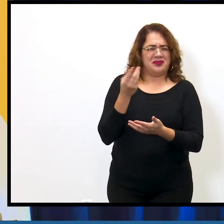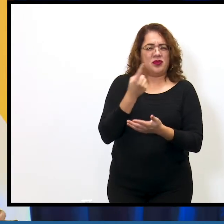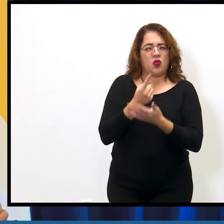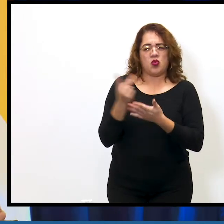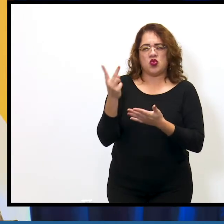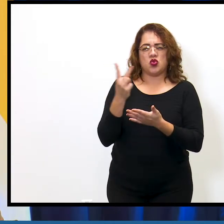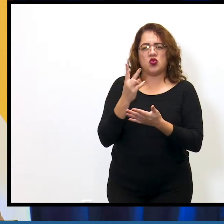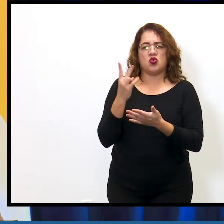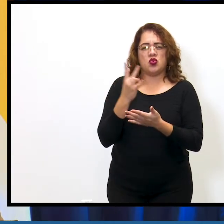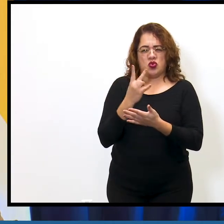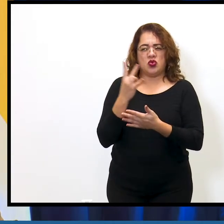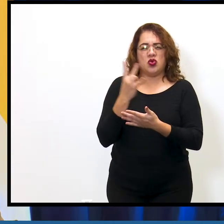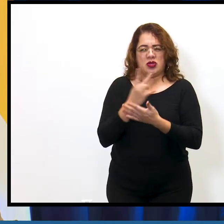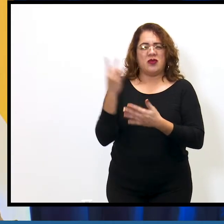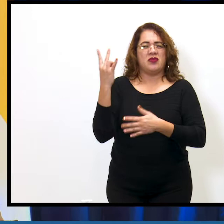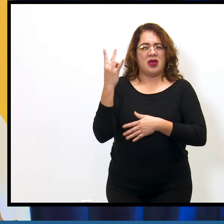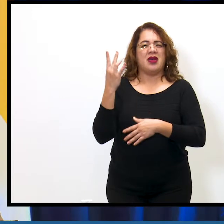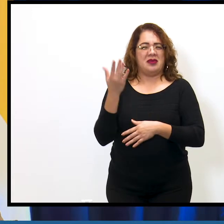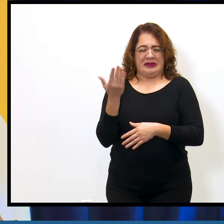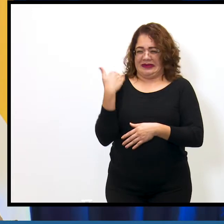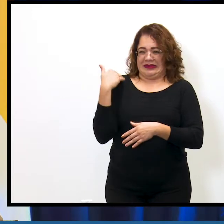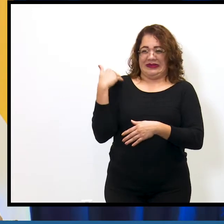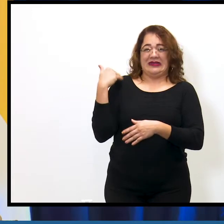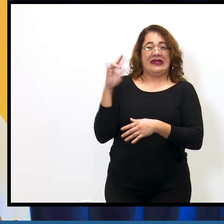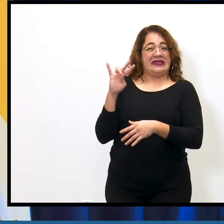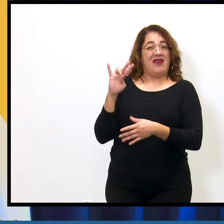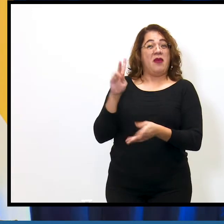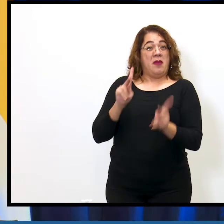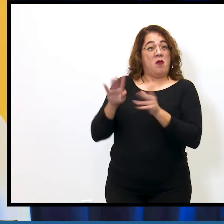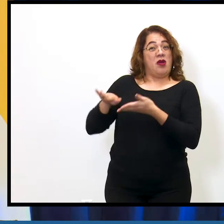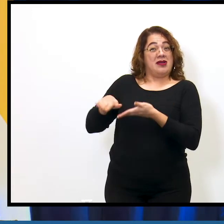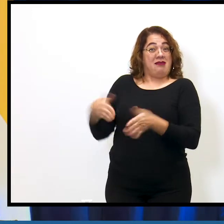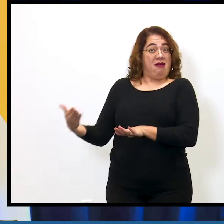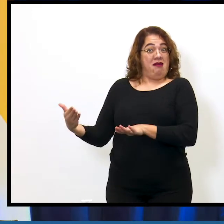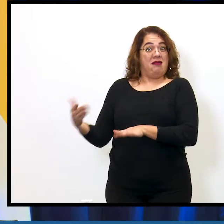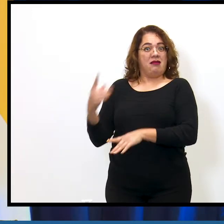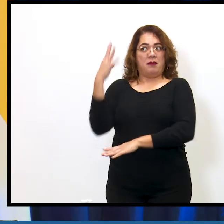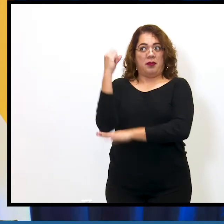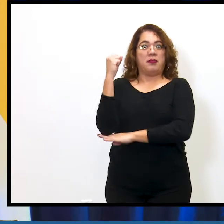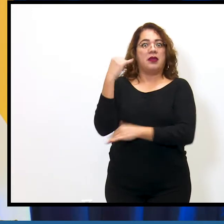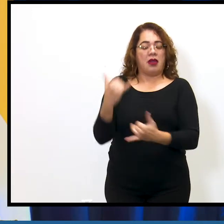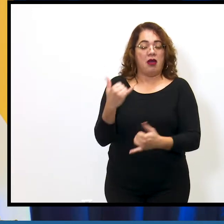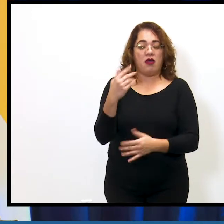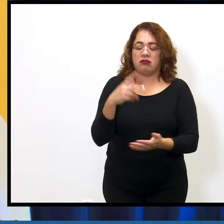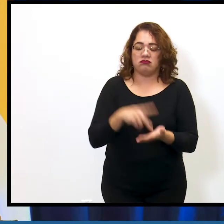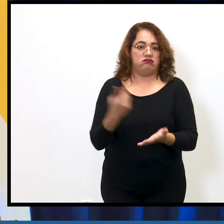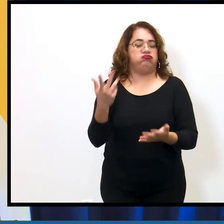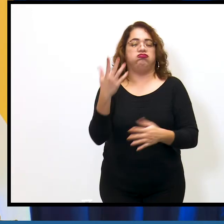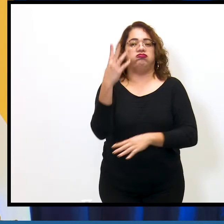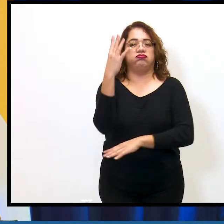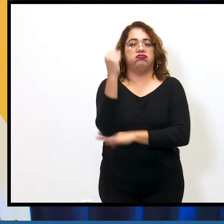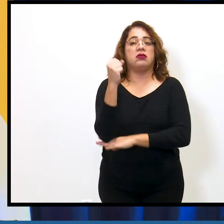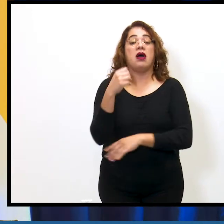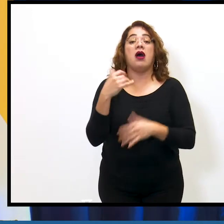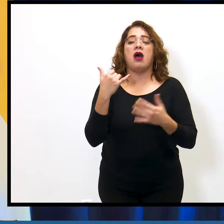that. What's also disturbing about that is we're reporting today eight fatalities that happened